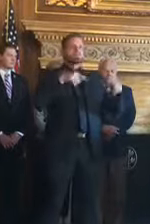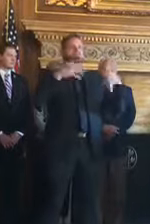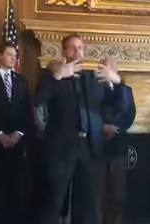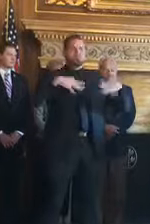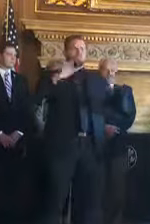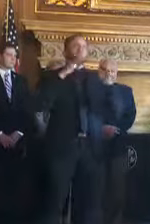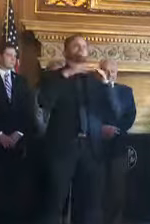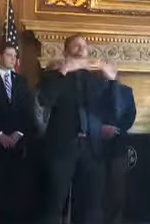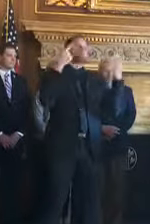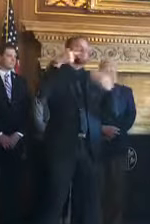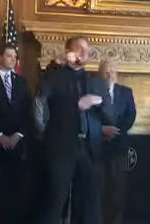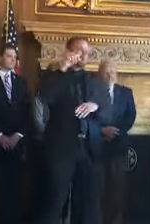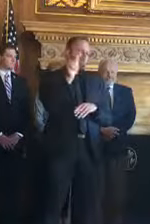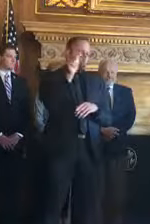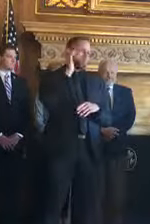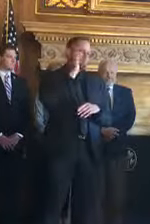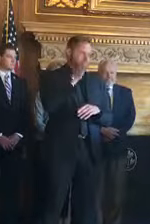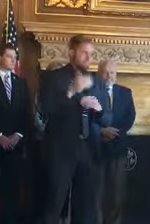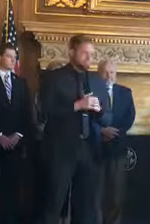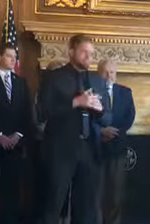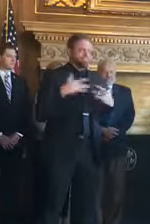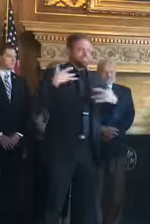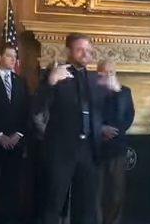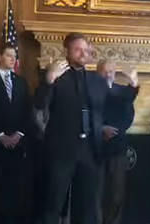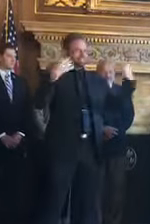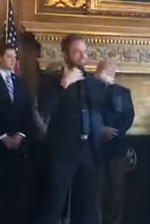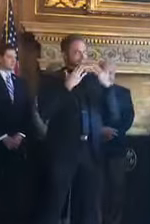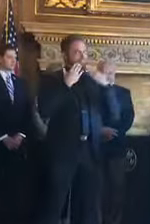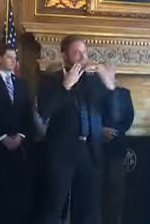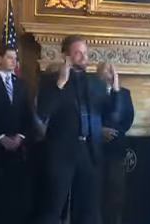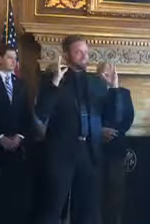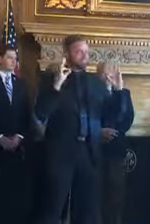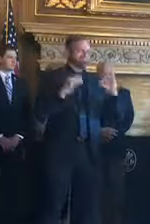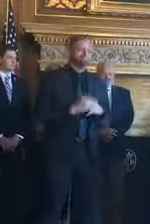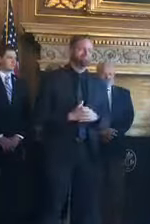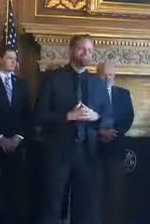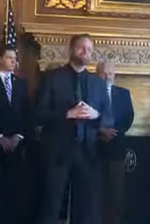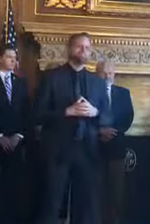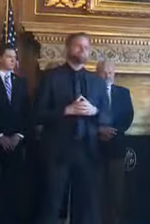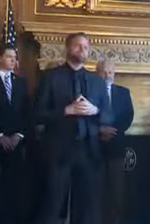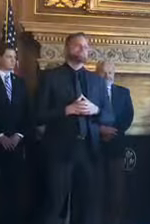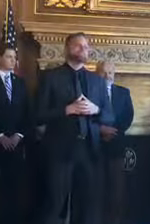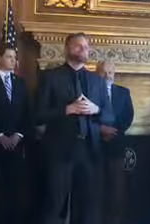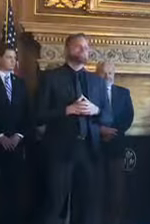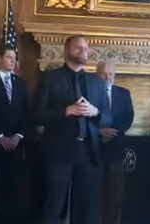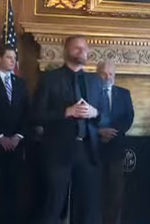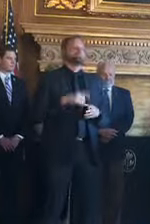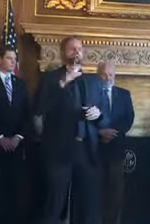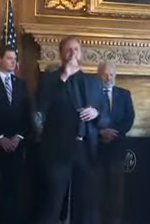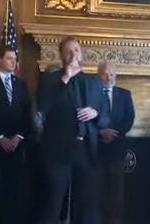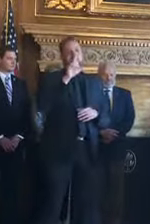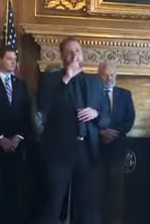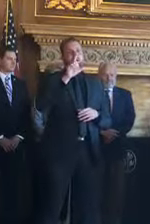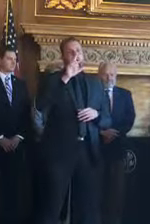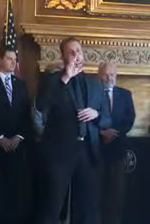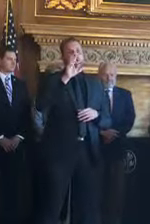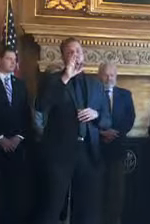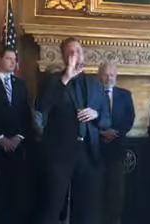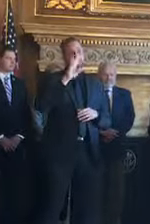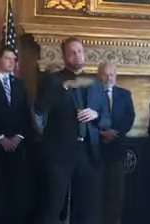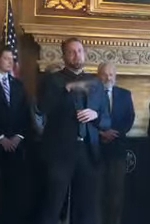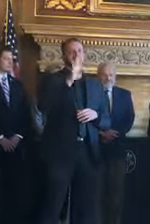this great bill and I am excited about LRB-4250 and we will start off by having Katie Voss,